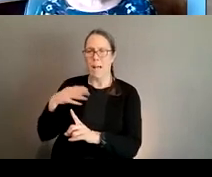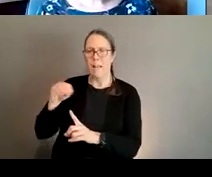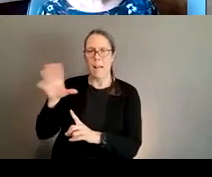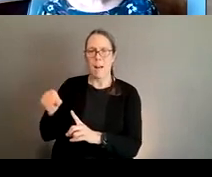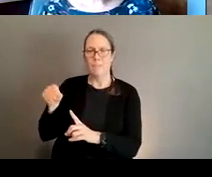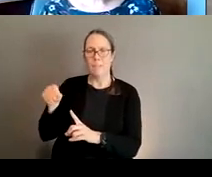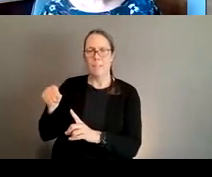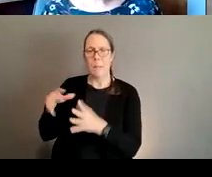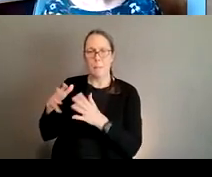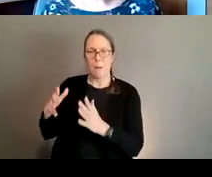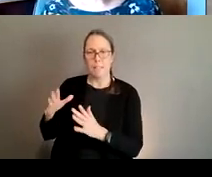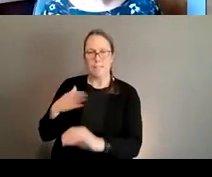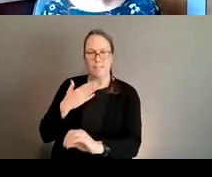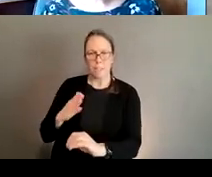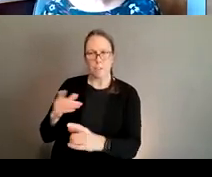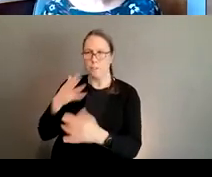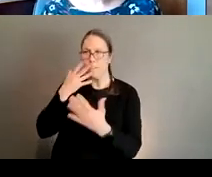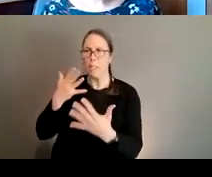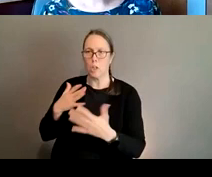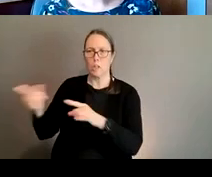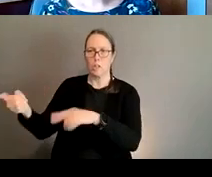coming to perform. And they tracked down African-American